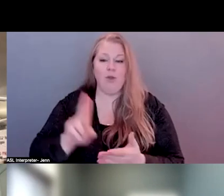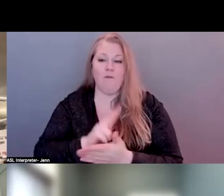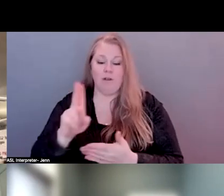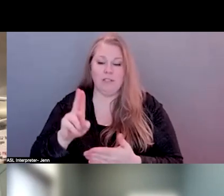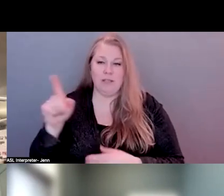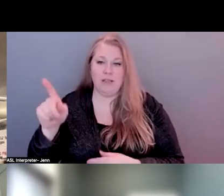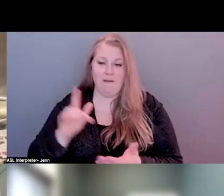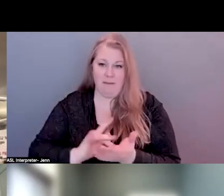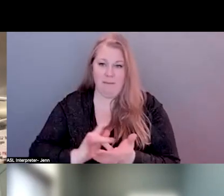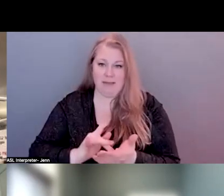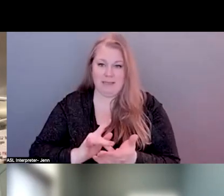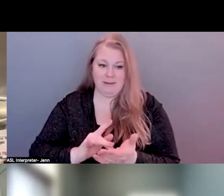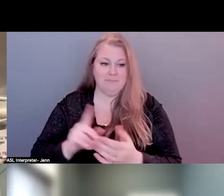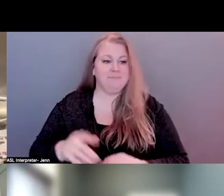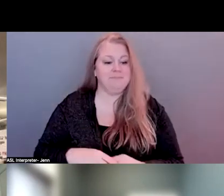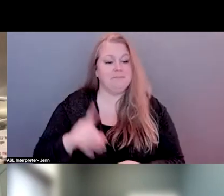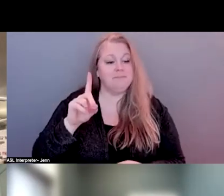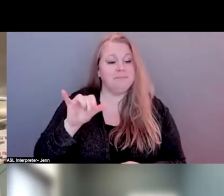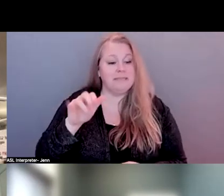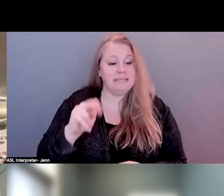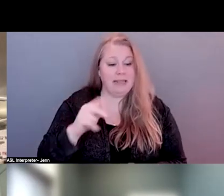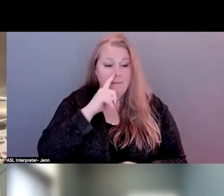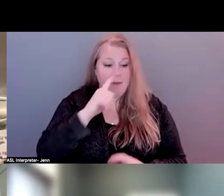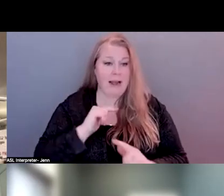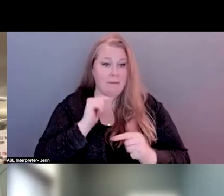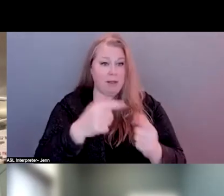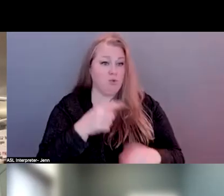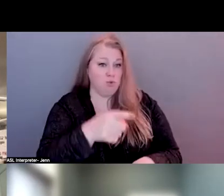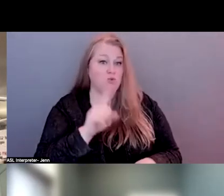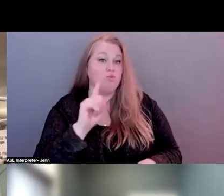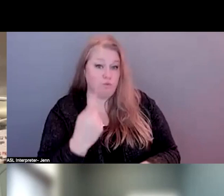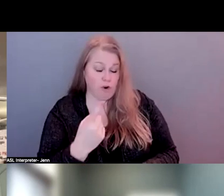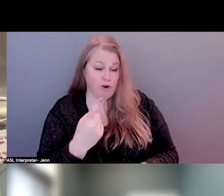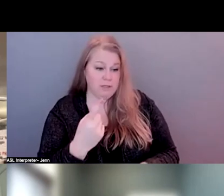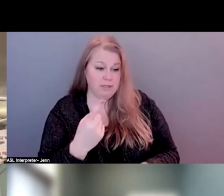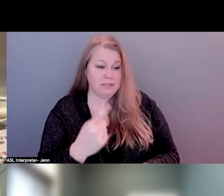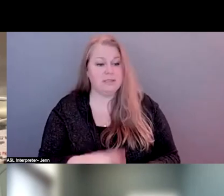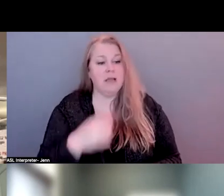Dylan, if I can pass to you first, could you please share with me, some of the things